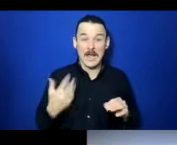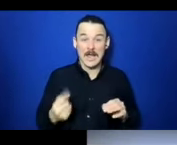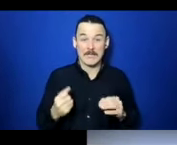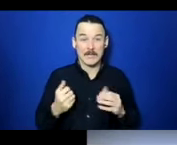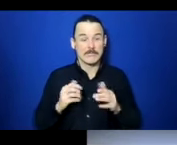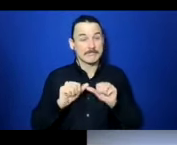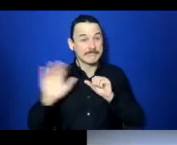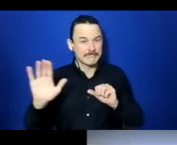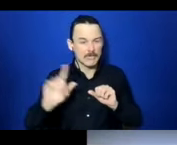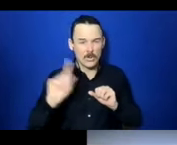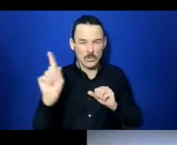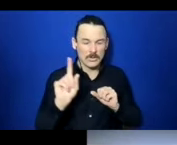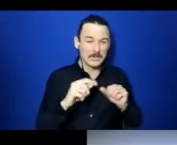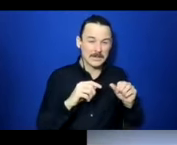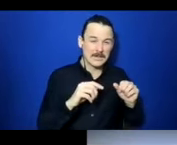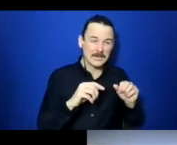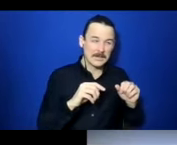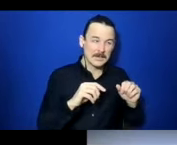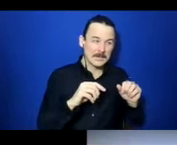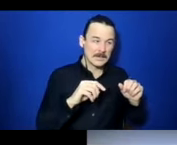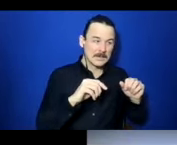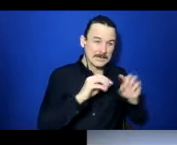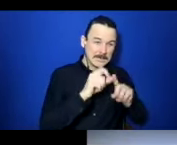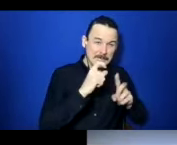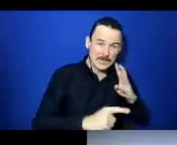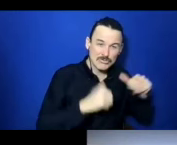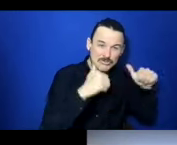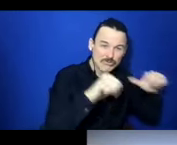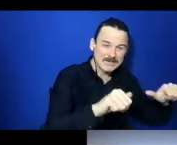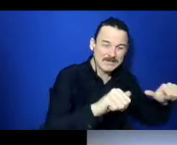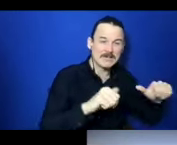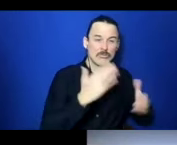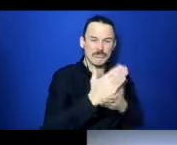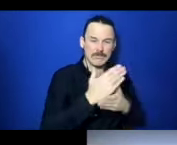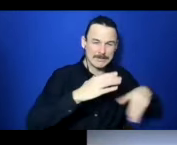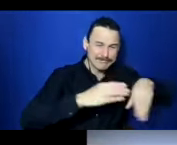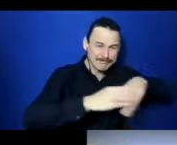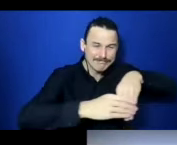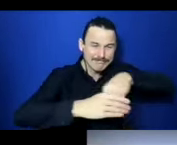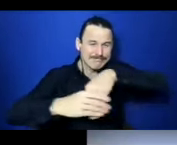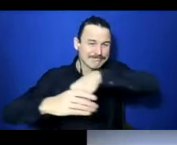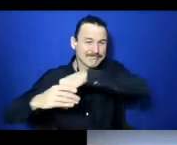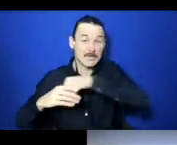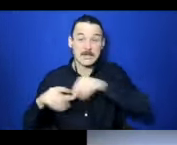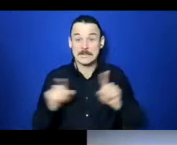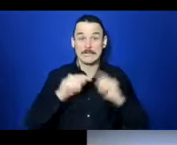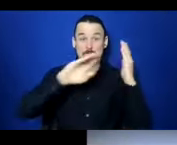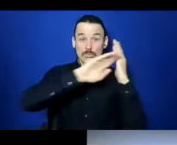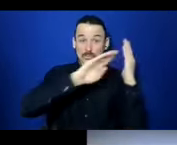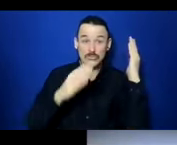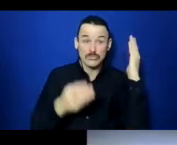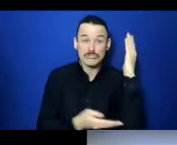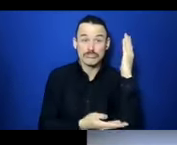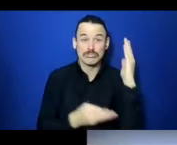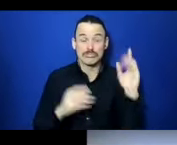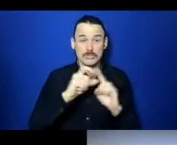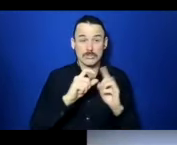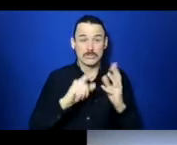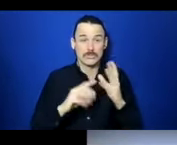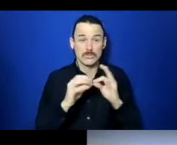as in Dubai. I helped write the Dubai Disability Strategy where you have a higher council